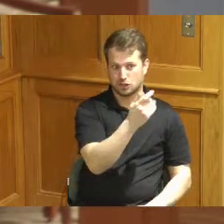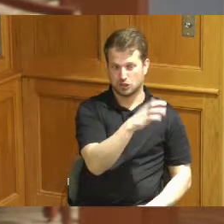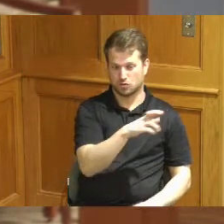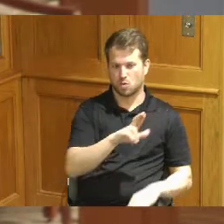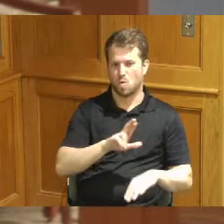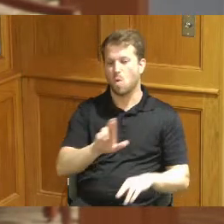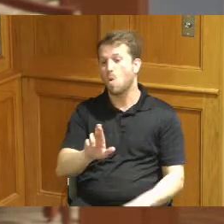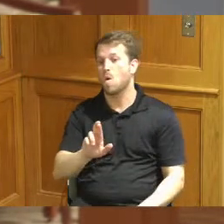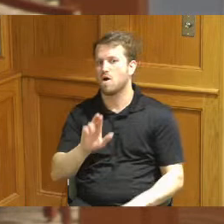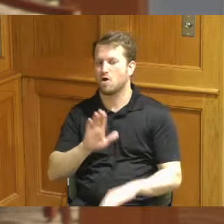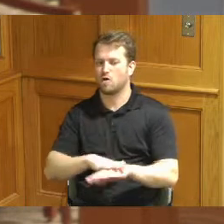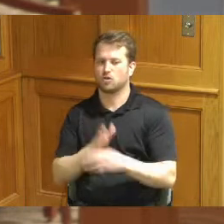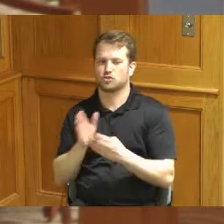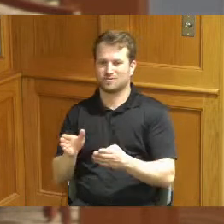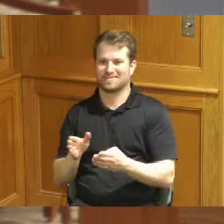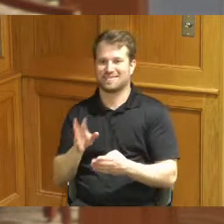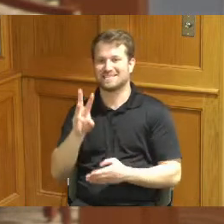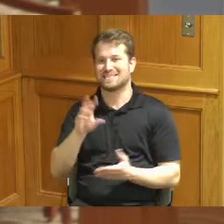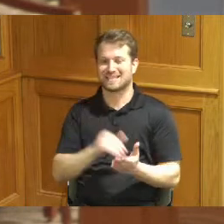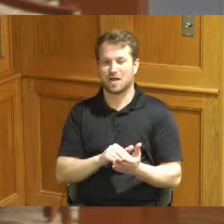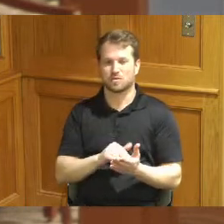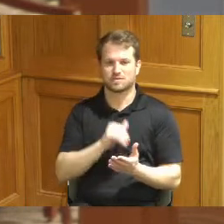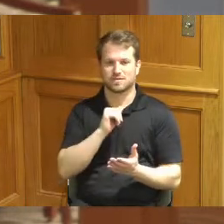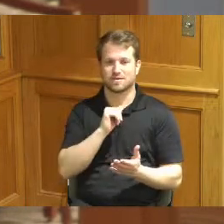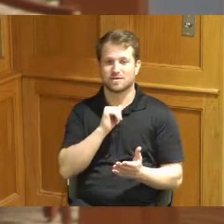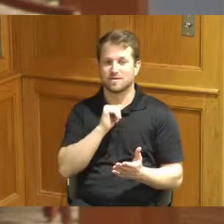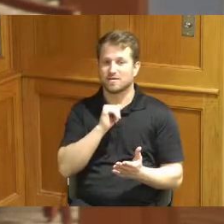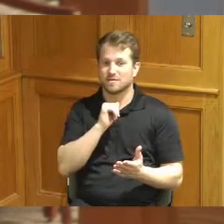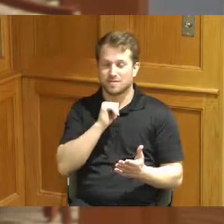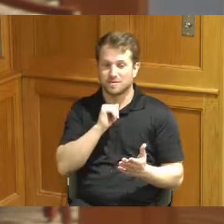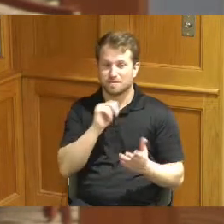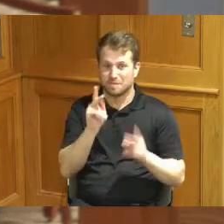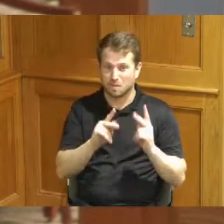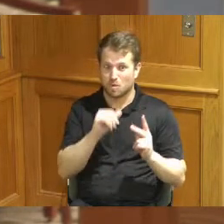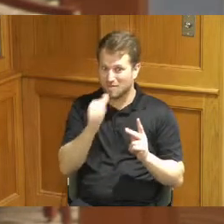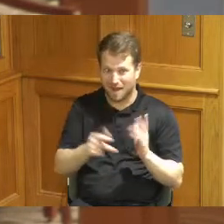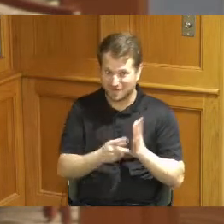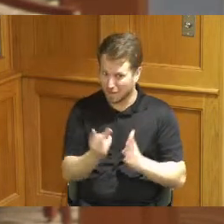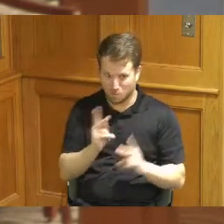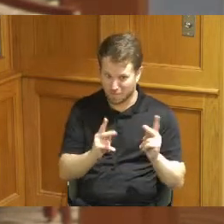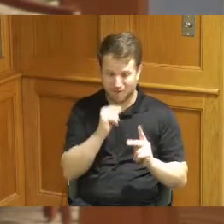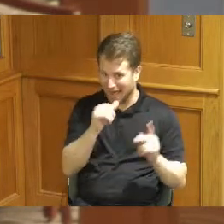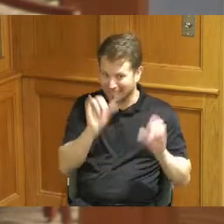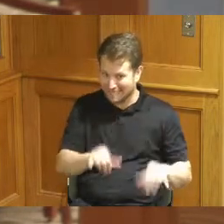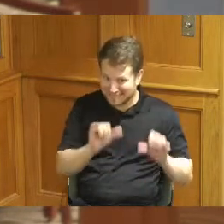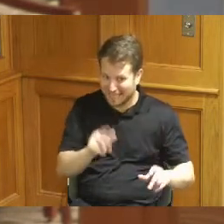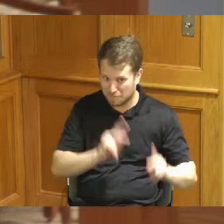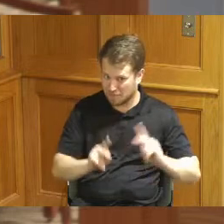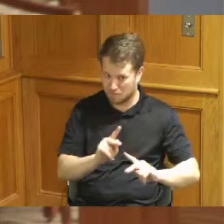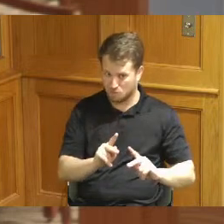6,000 unduplicated people per year so it's not the same people who are homeless all year long